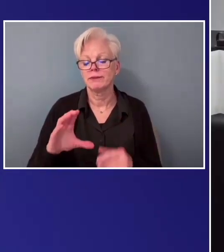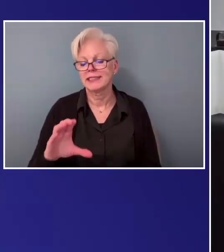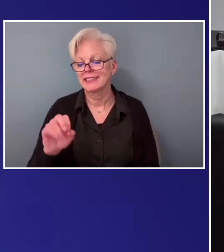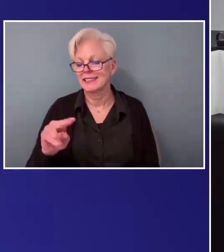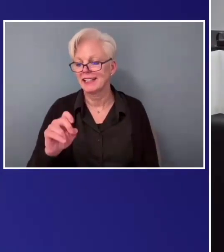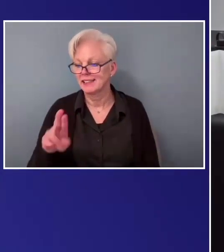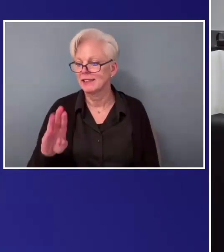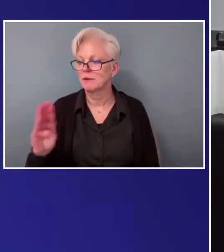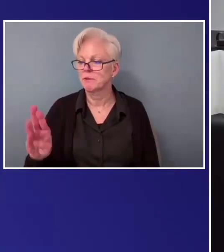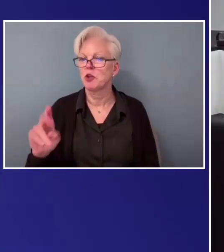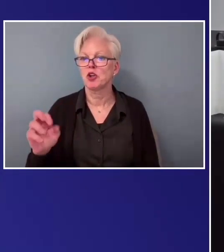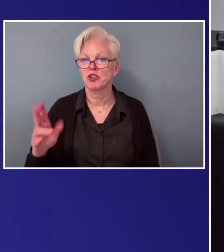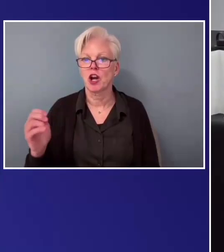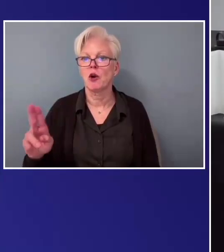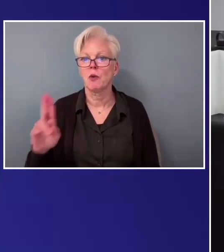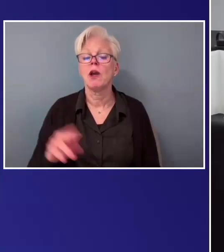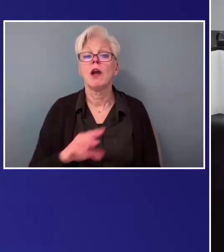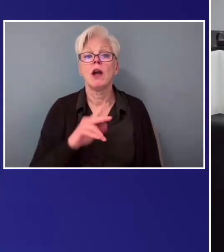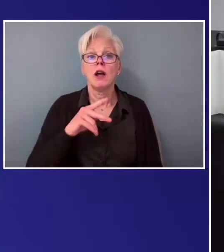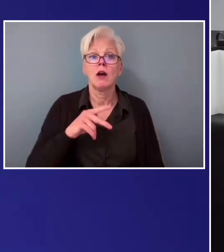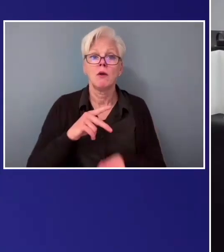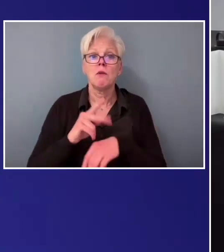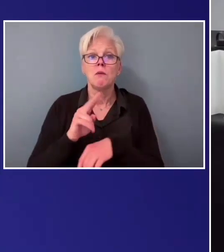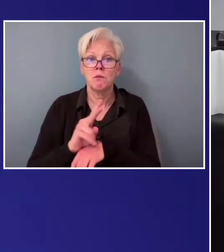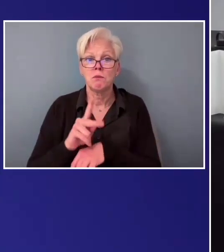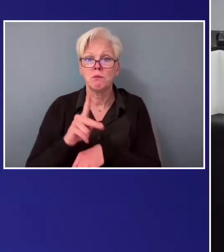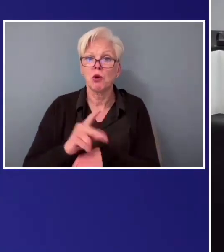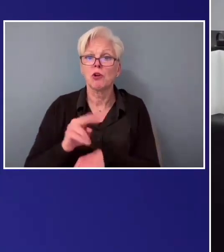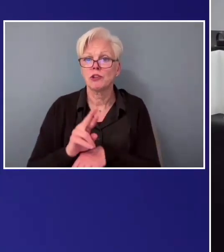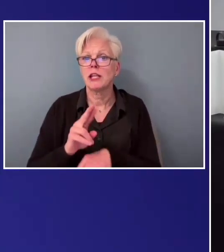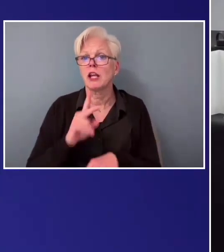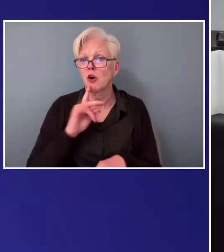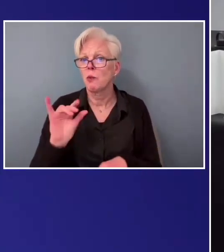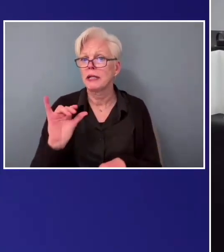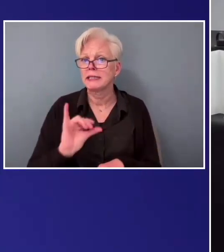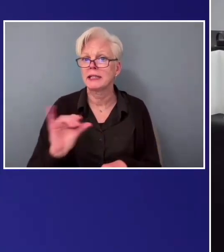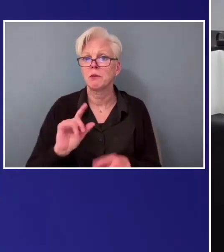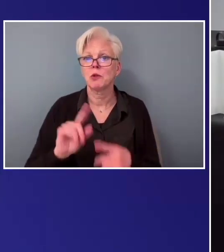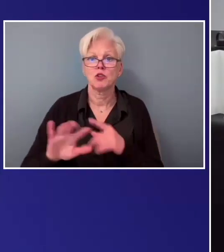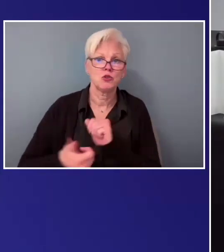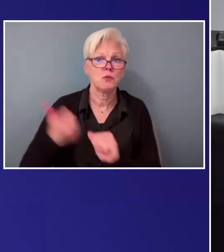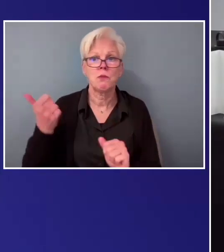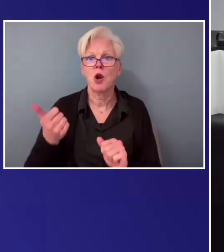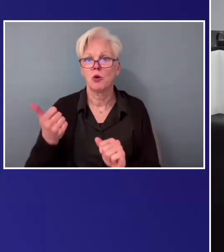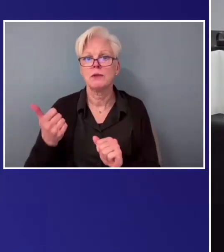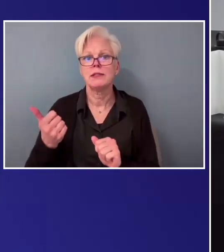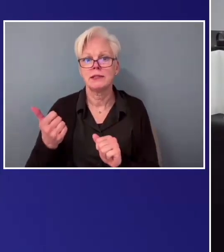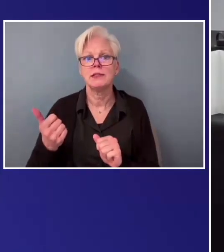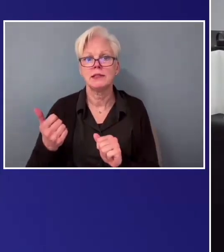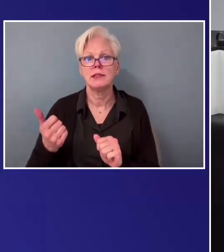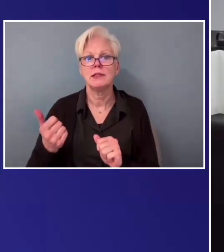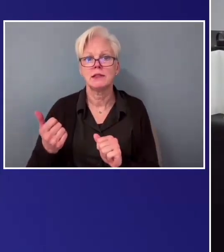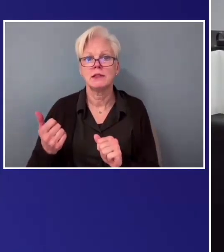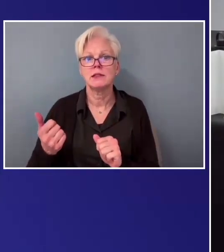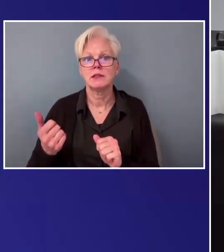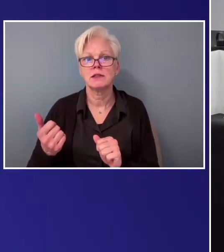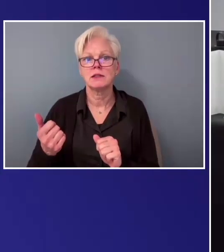Puerto Rico was, was actually very similar to most of, of the, the territories in,